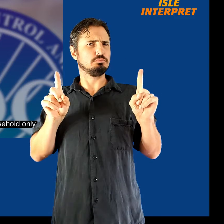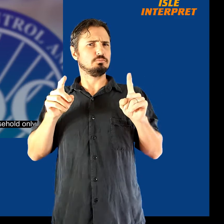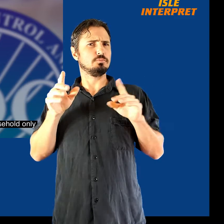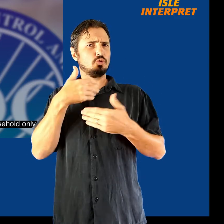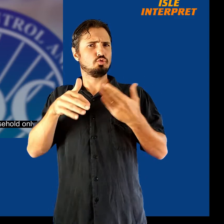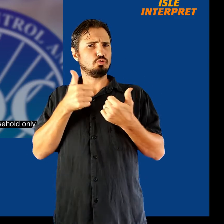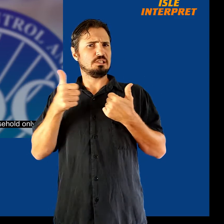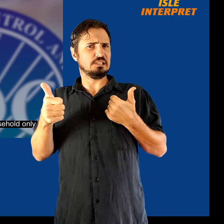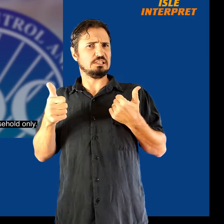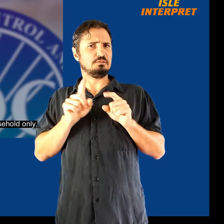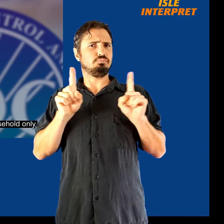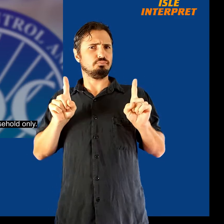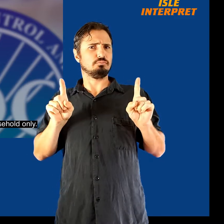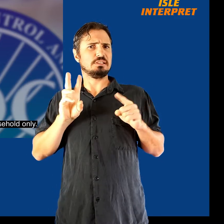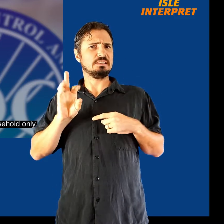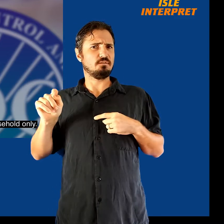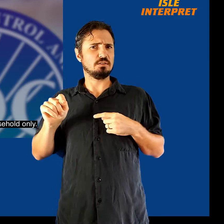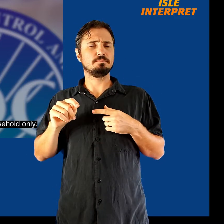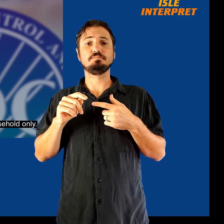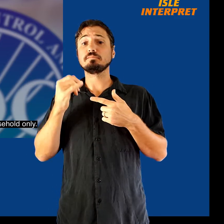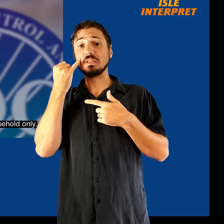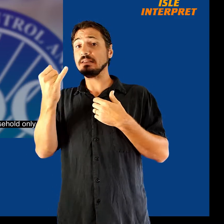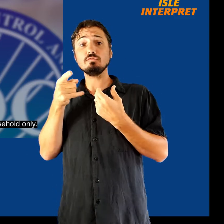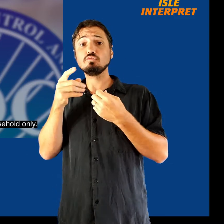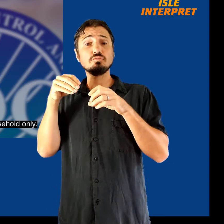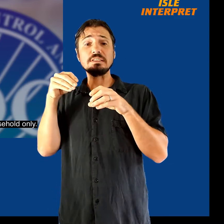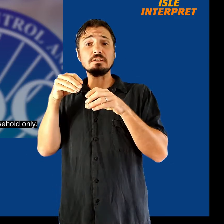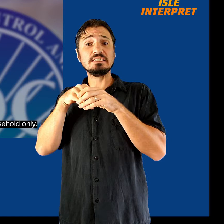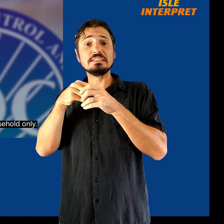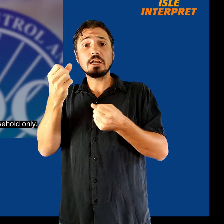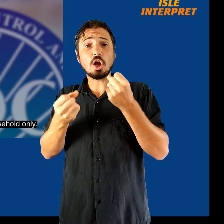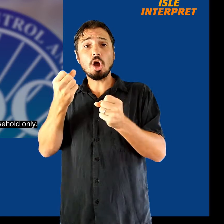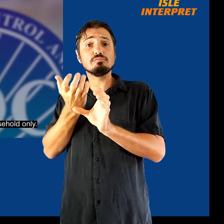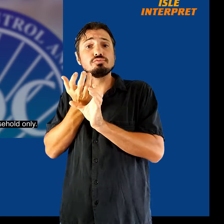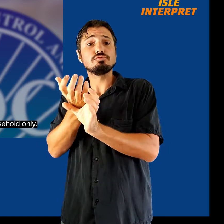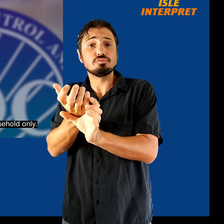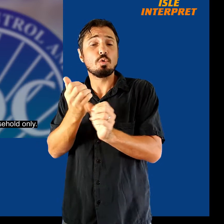While riding in a personal vehicle with members of your immediate household only.